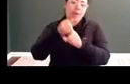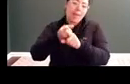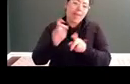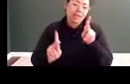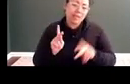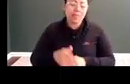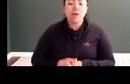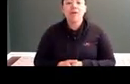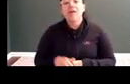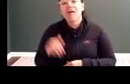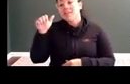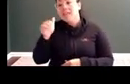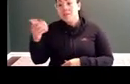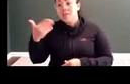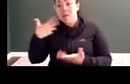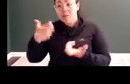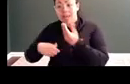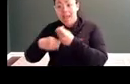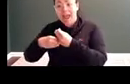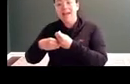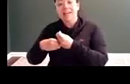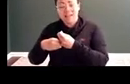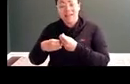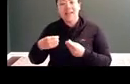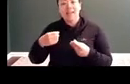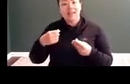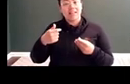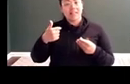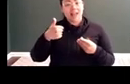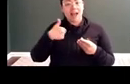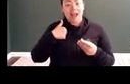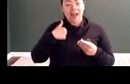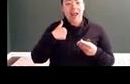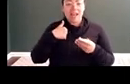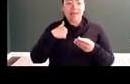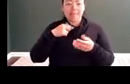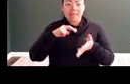The other thing I want to add about the family wall is that I am incredibly intentional